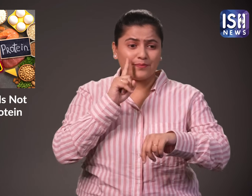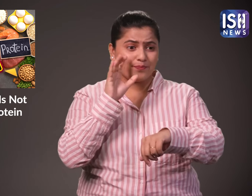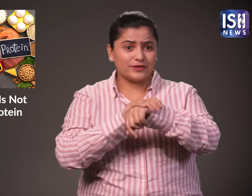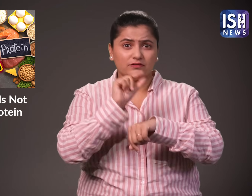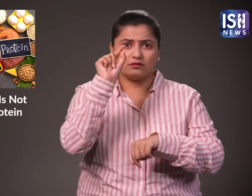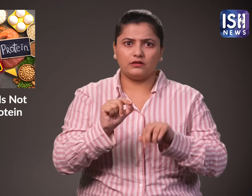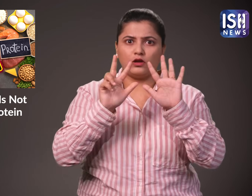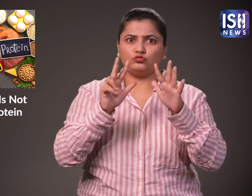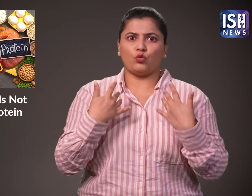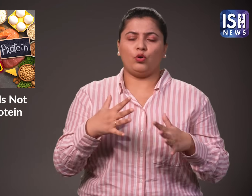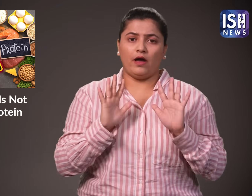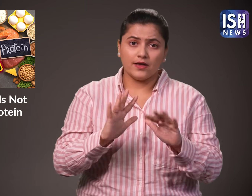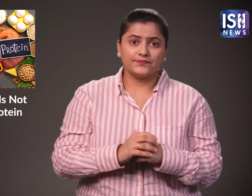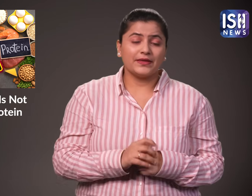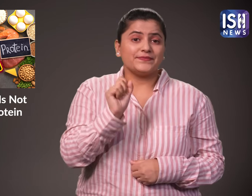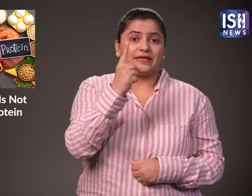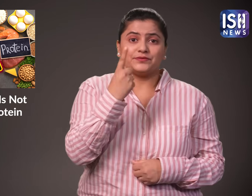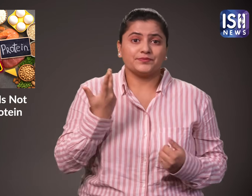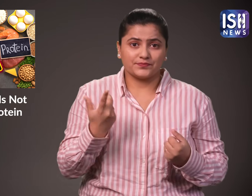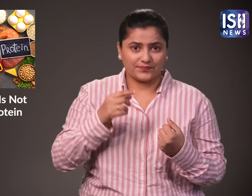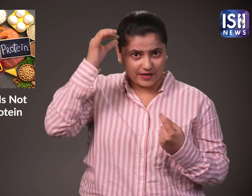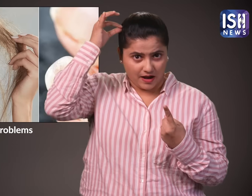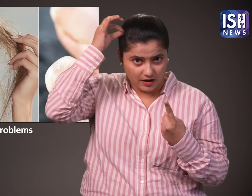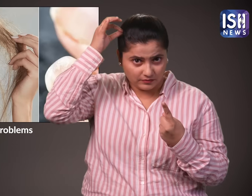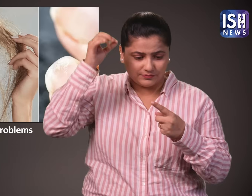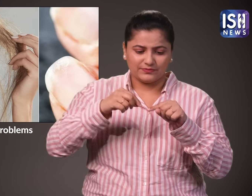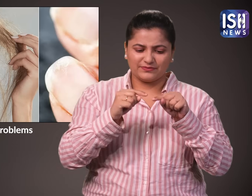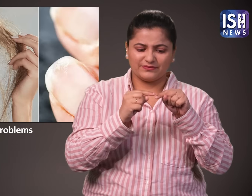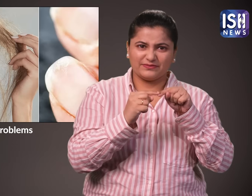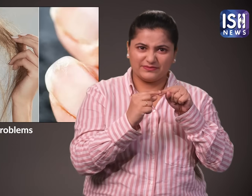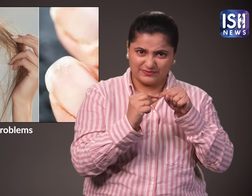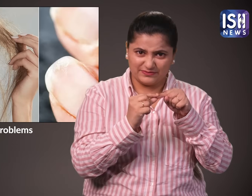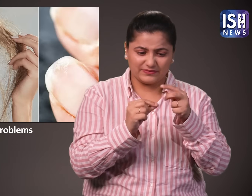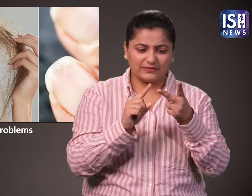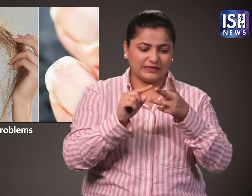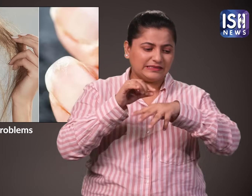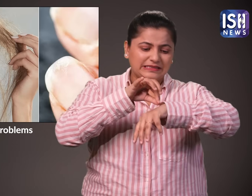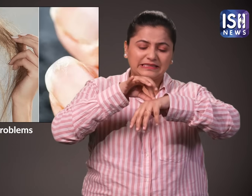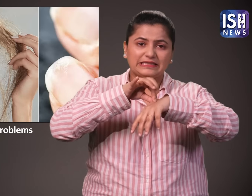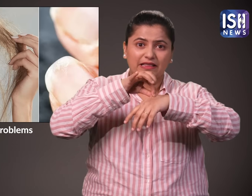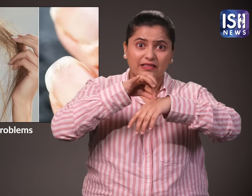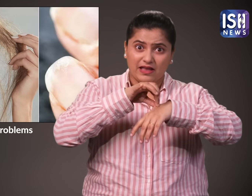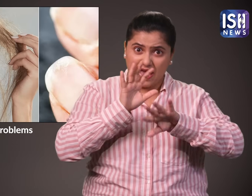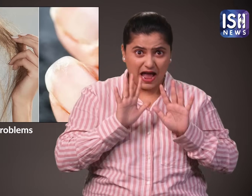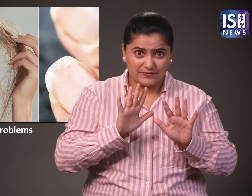There are the eight warning signs: 1. Hair, Nails and Skin problems